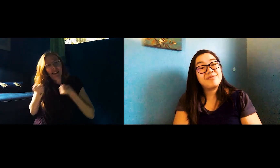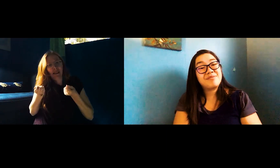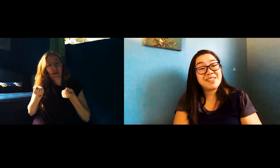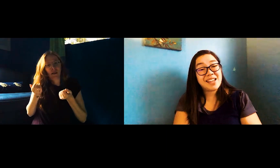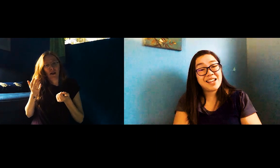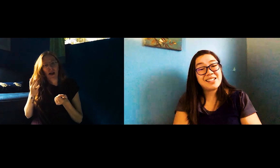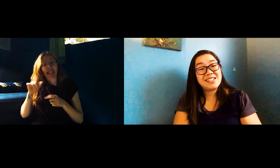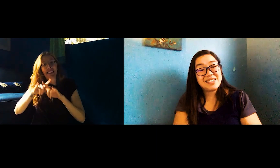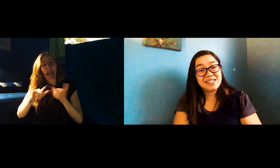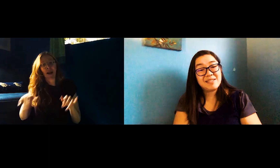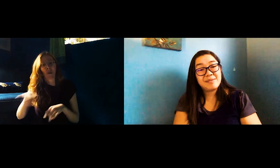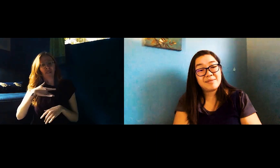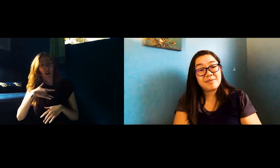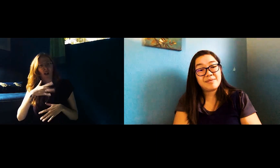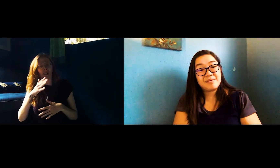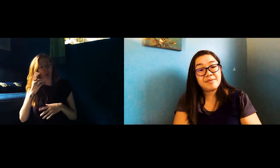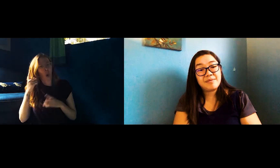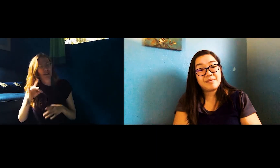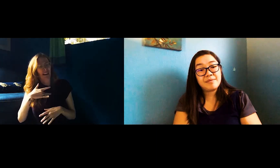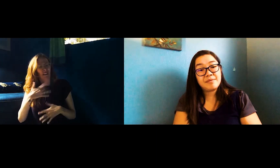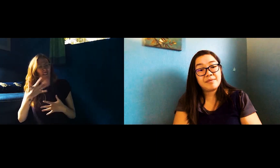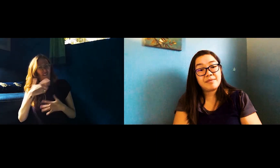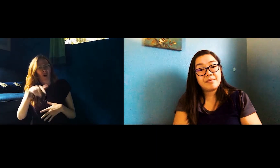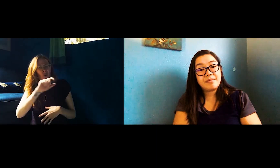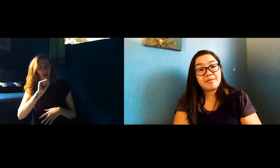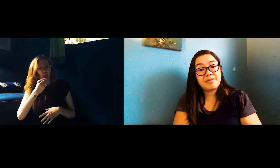will be like - you know, no you guys are so good I don't belong here! We're like,